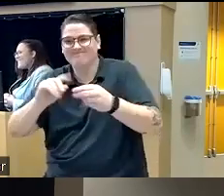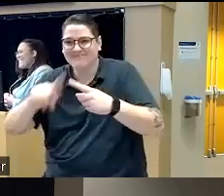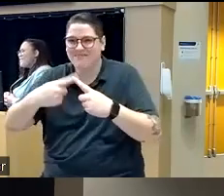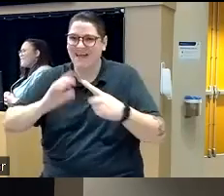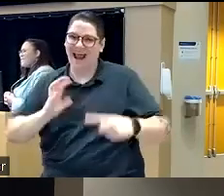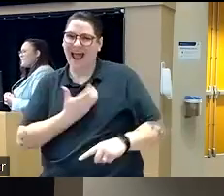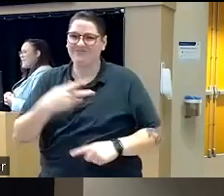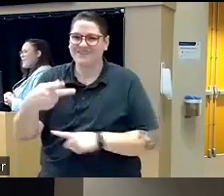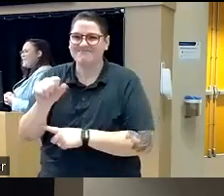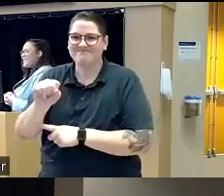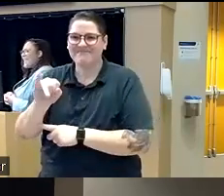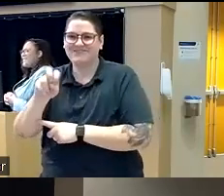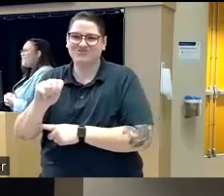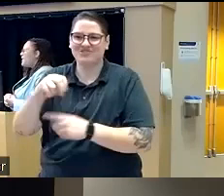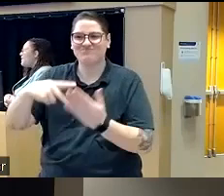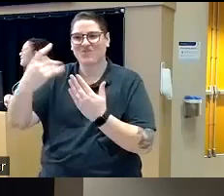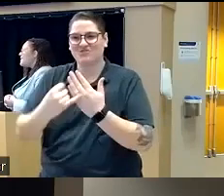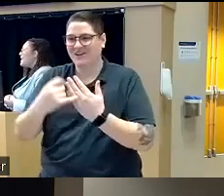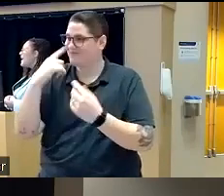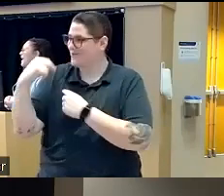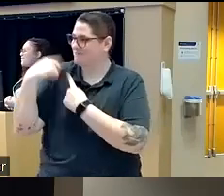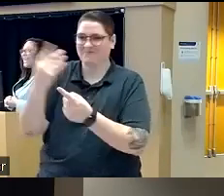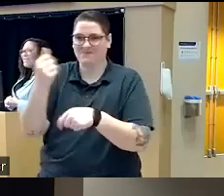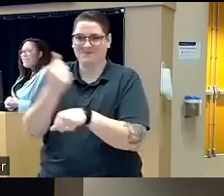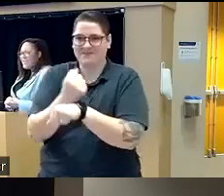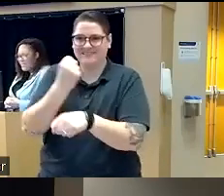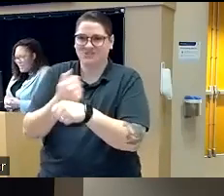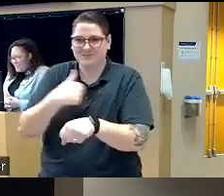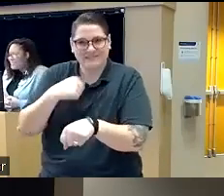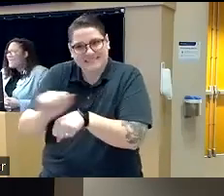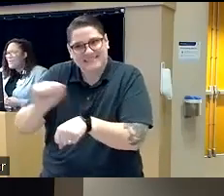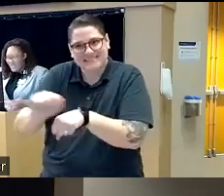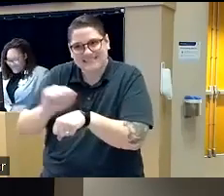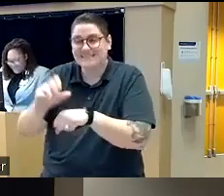projects that we've been working on over the last few years and we will take questions